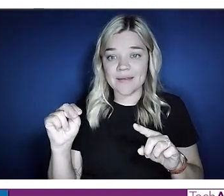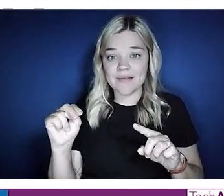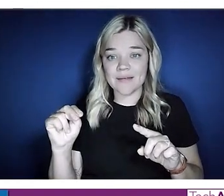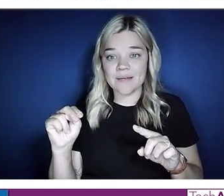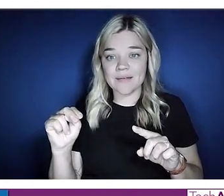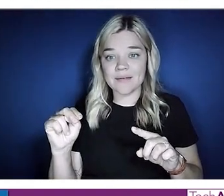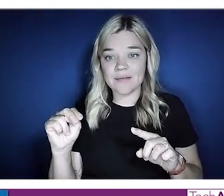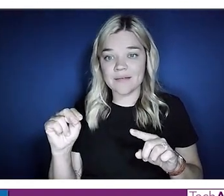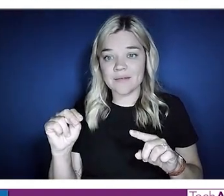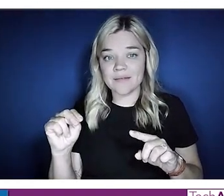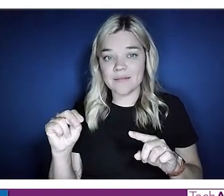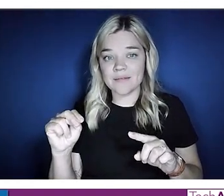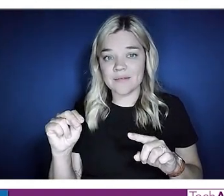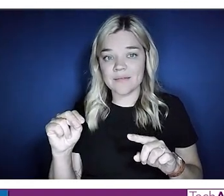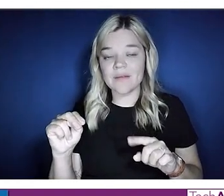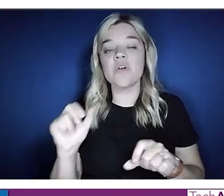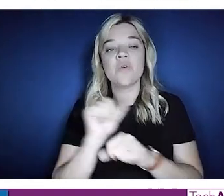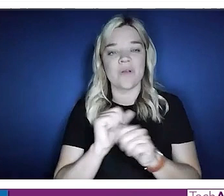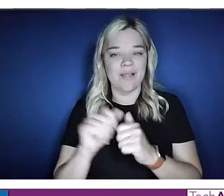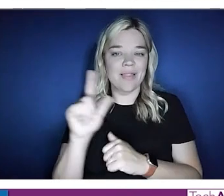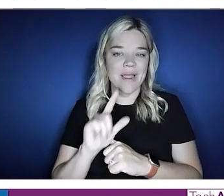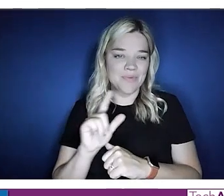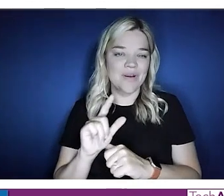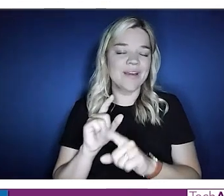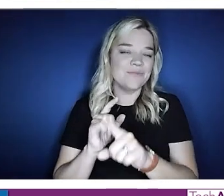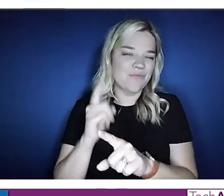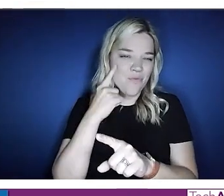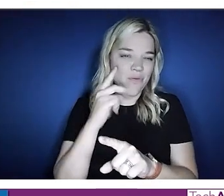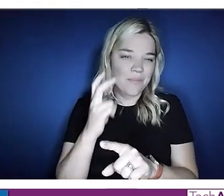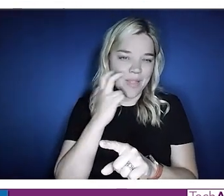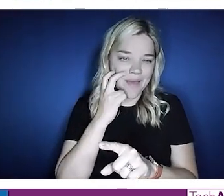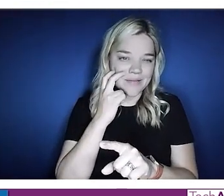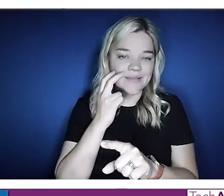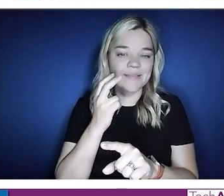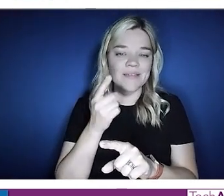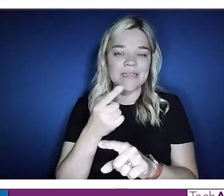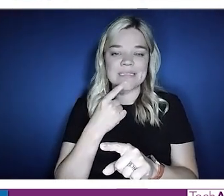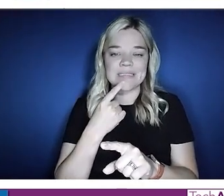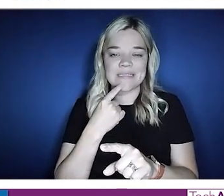the working with the Library for the Blind. And they say that their office is there.